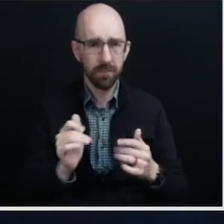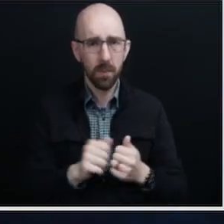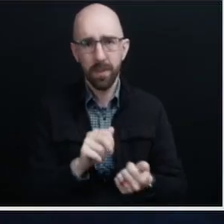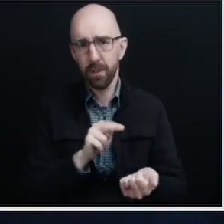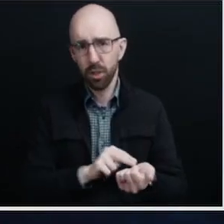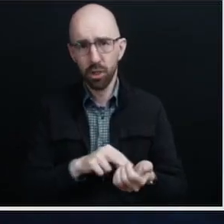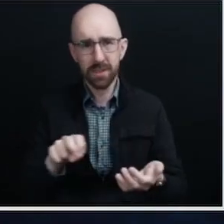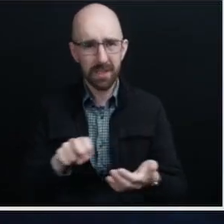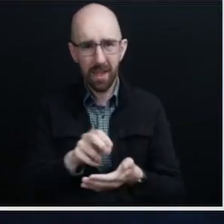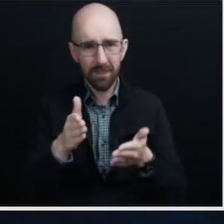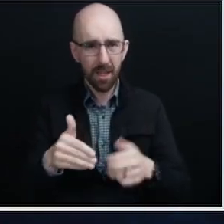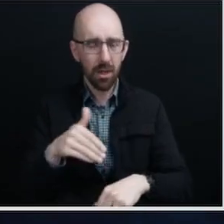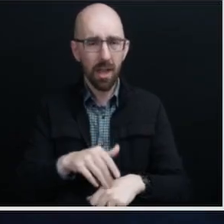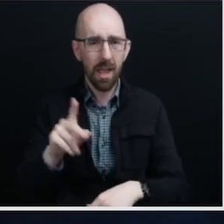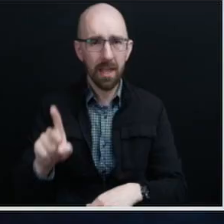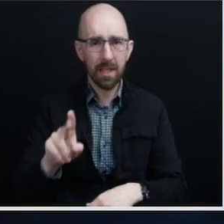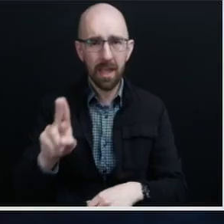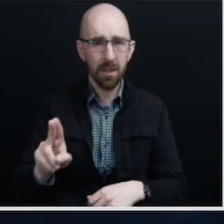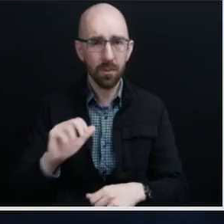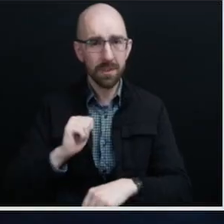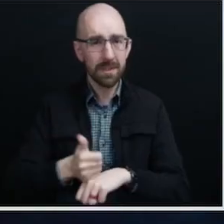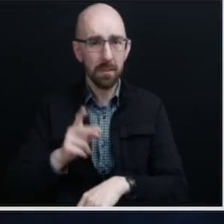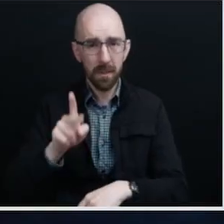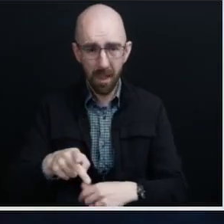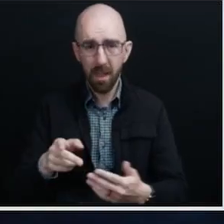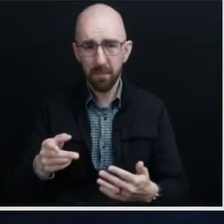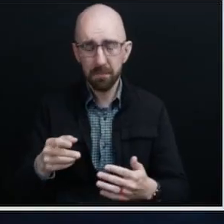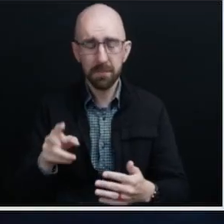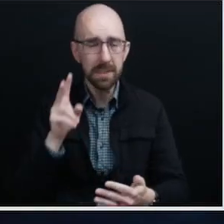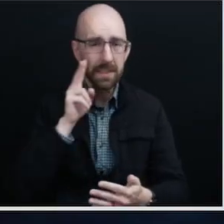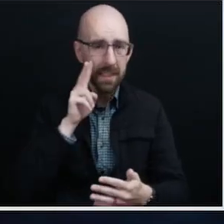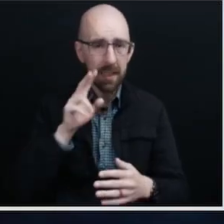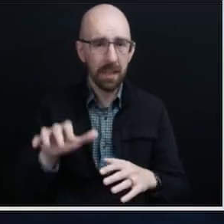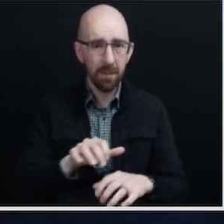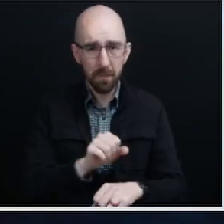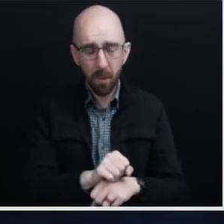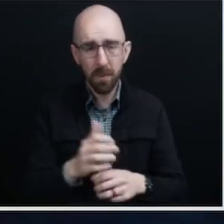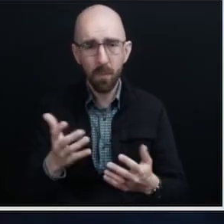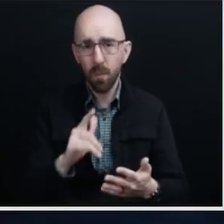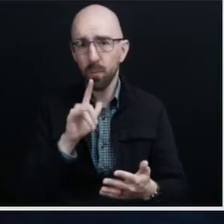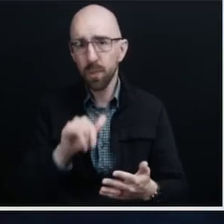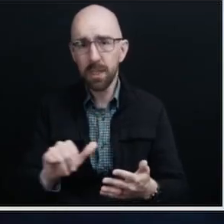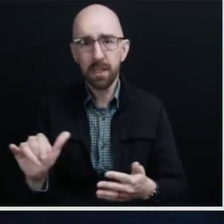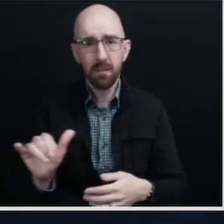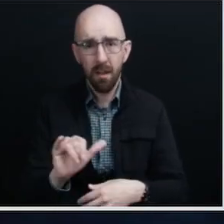and was kind of got me set up right like tenative appointments was but was really like we we'll hold